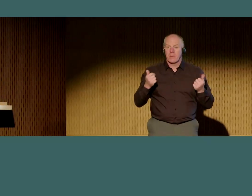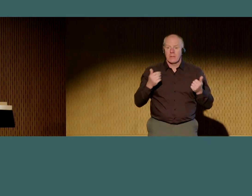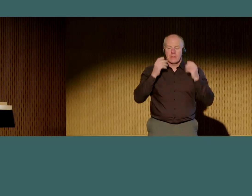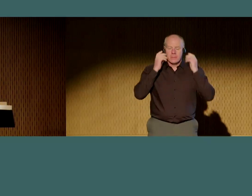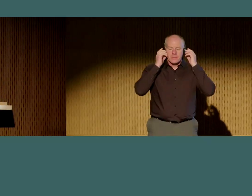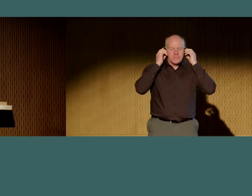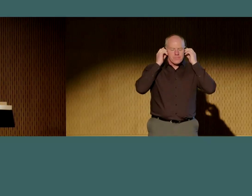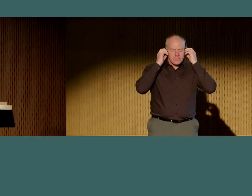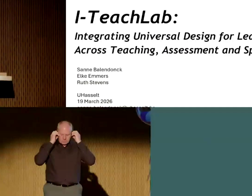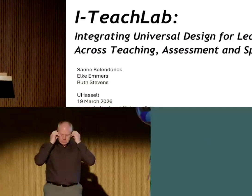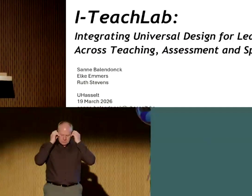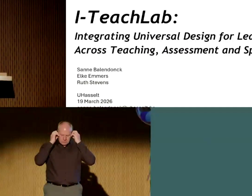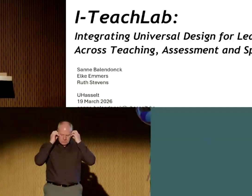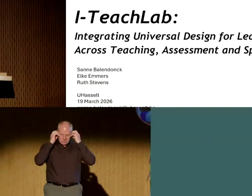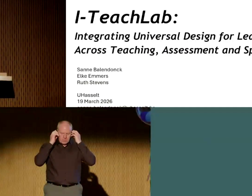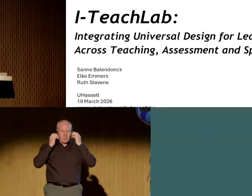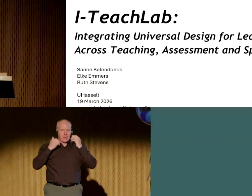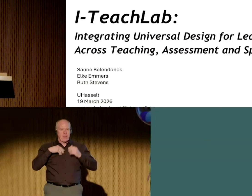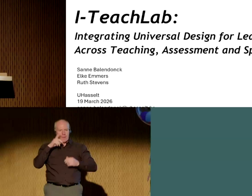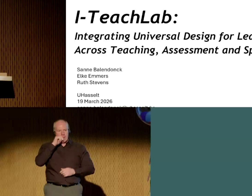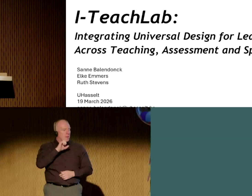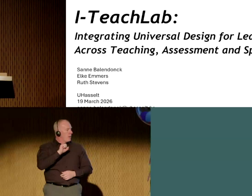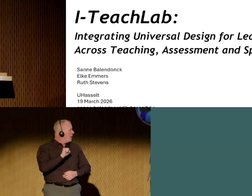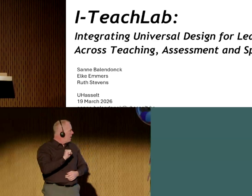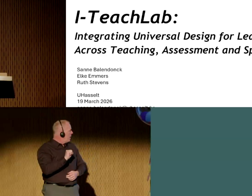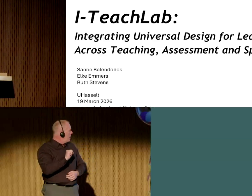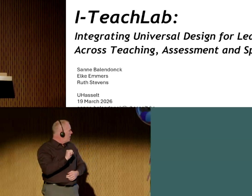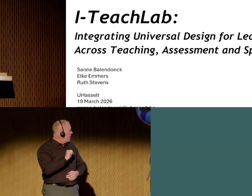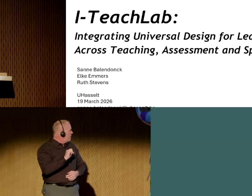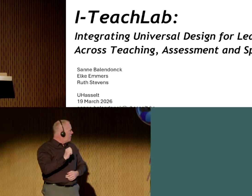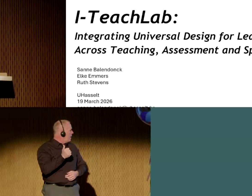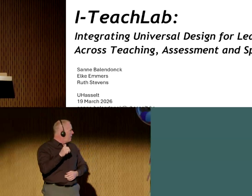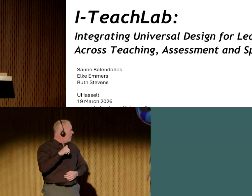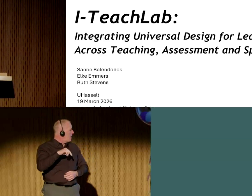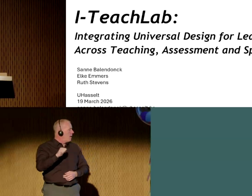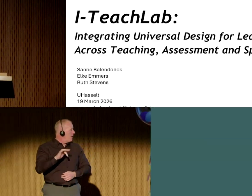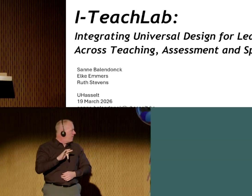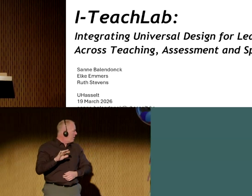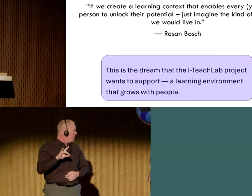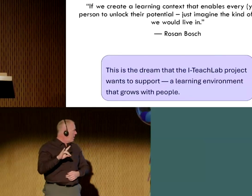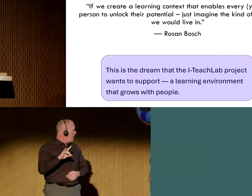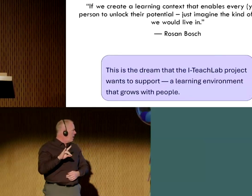having me. My name is Sanne and I am from Hasselt University in Belgium.